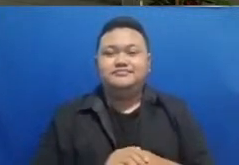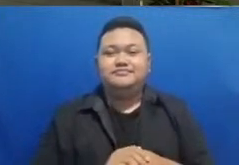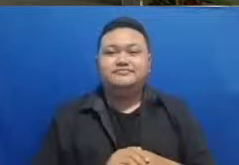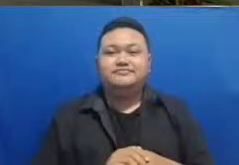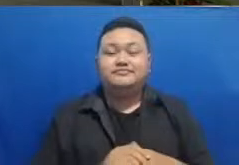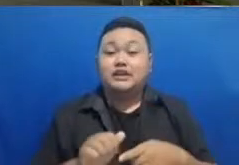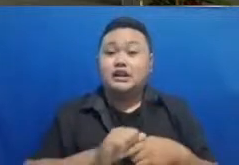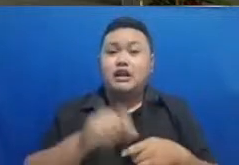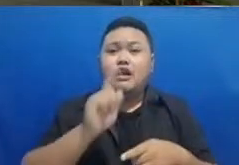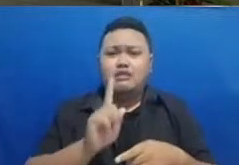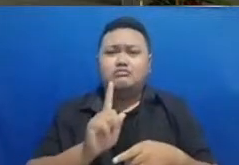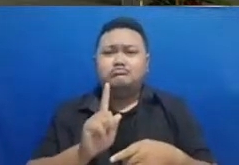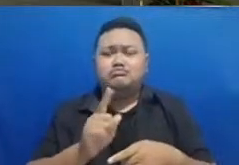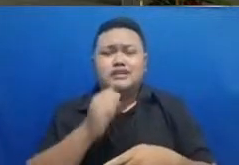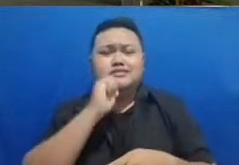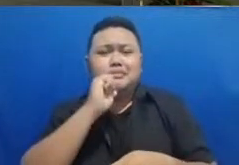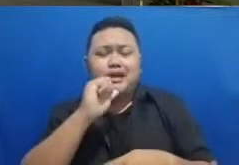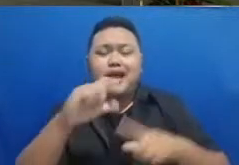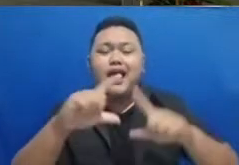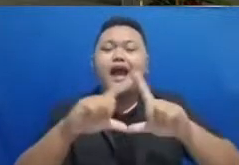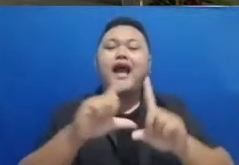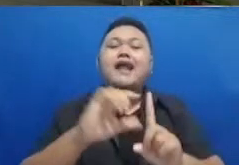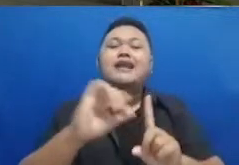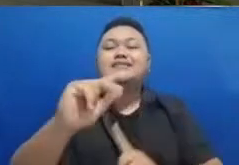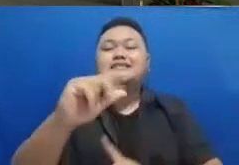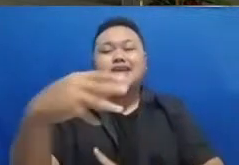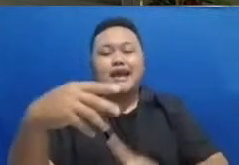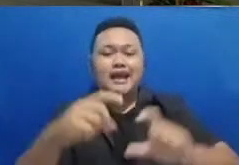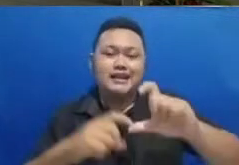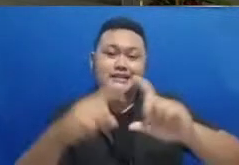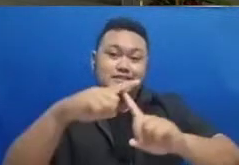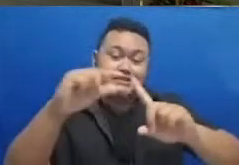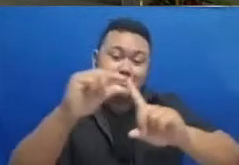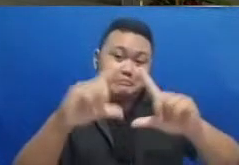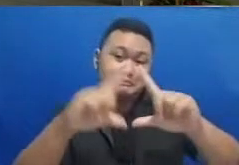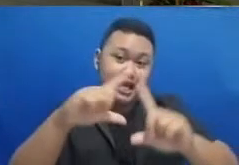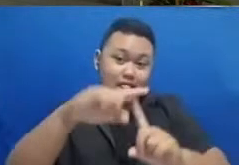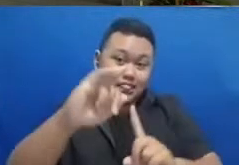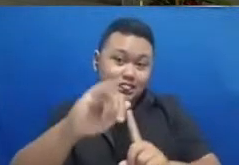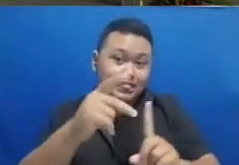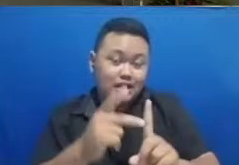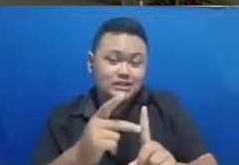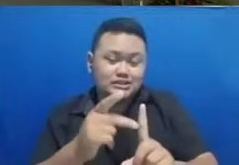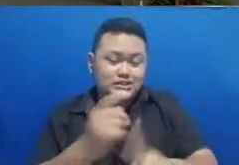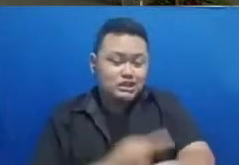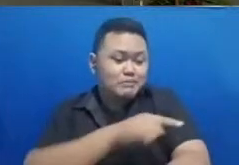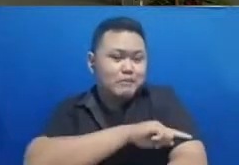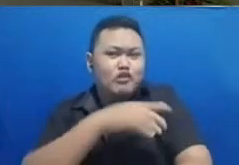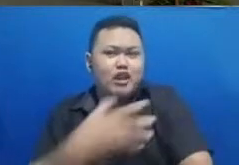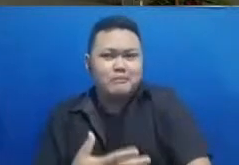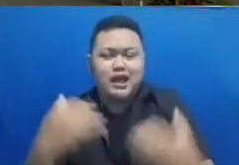is zillions of skills, toughness and technology, then we have an inspirational